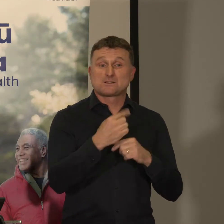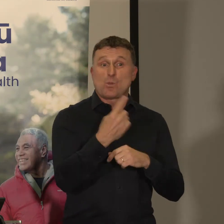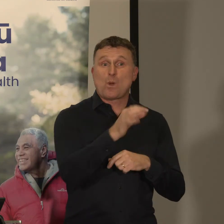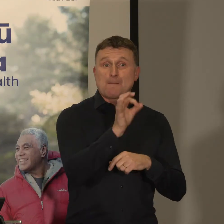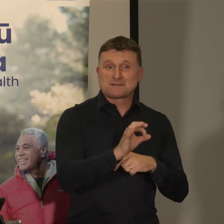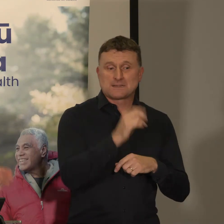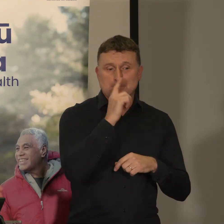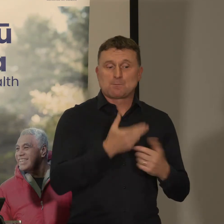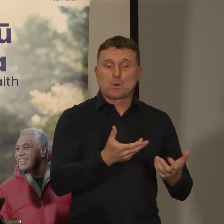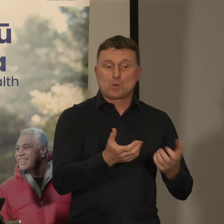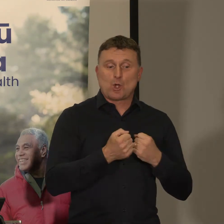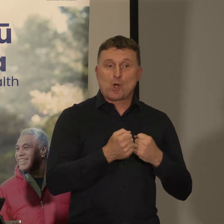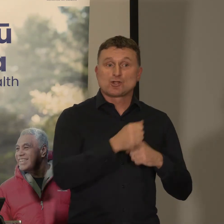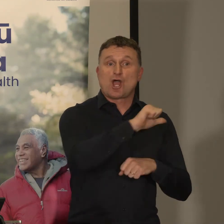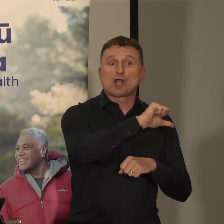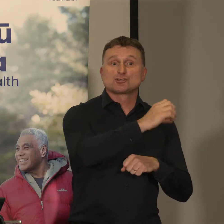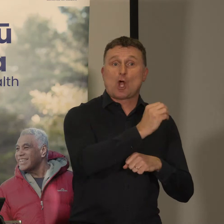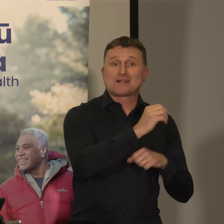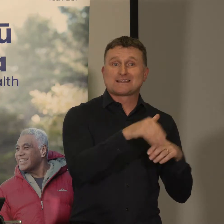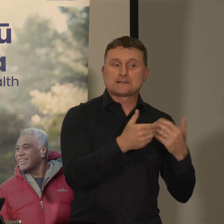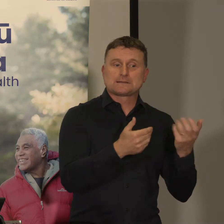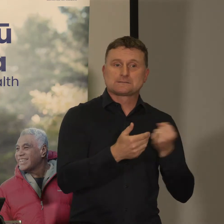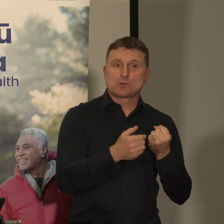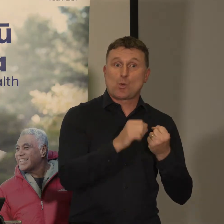had -- accounting for about 20% of all new daily infections. Of those, just 1%